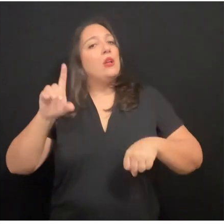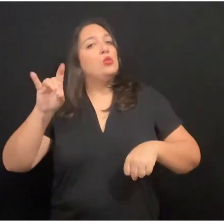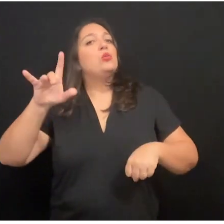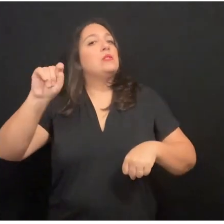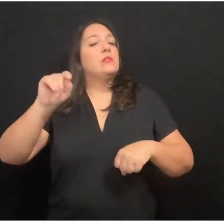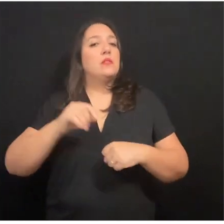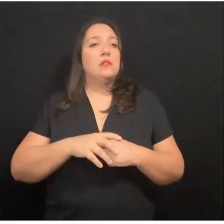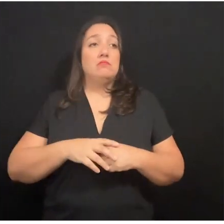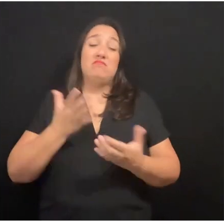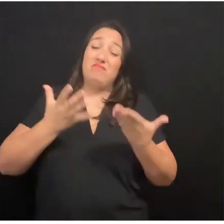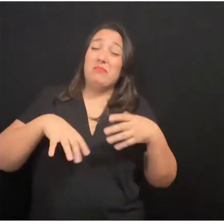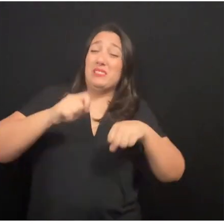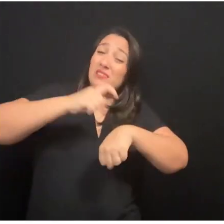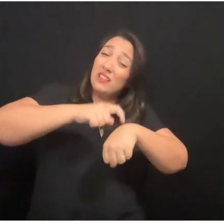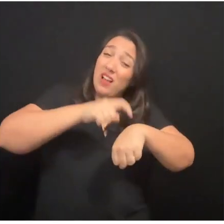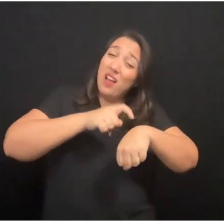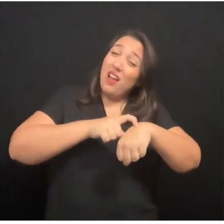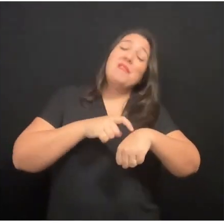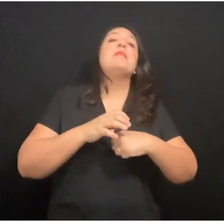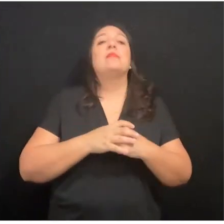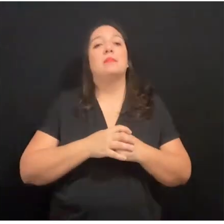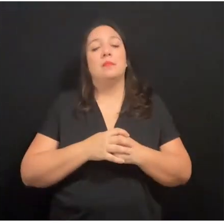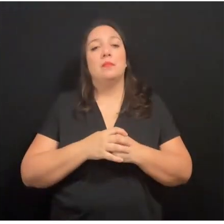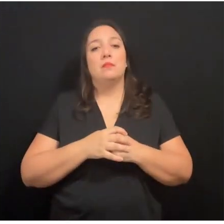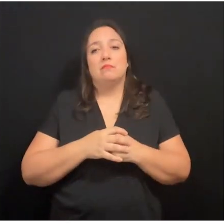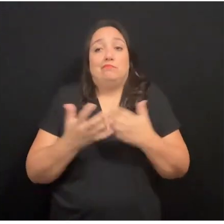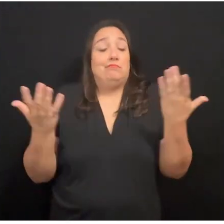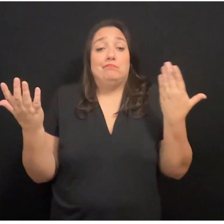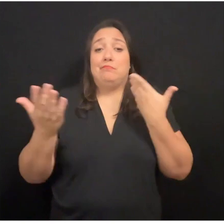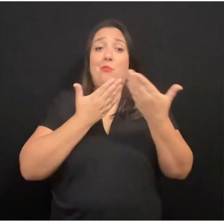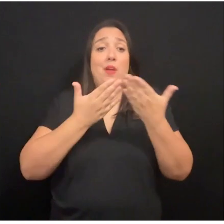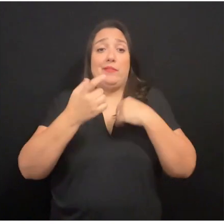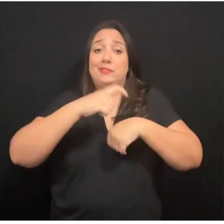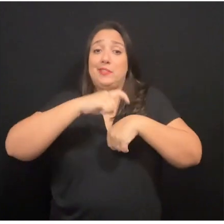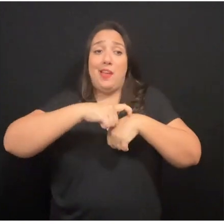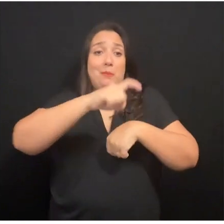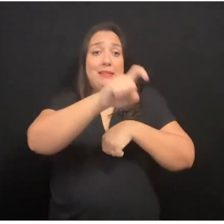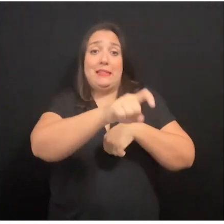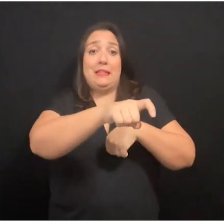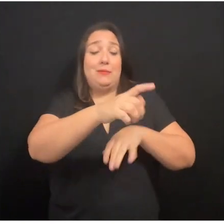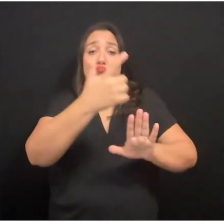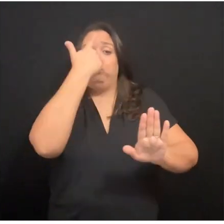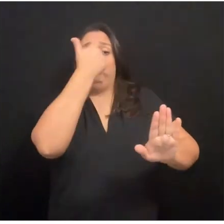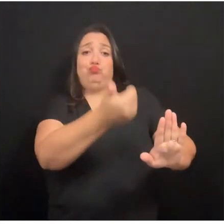That maybe it might take extra time, whatever amount of time it takes, that's your process.